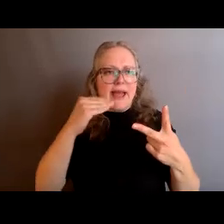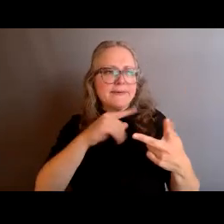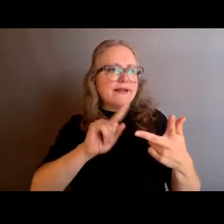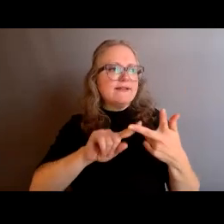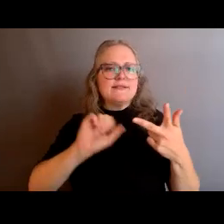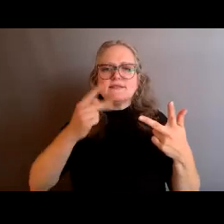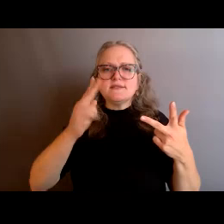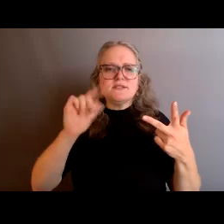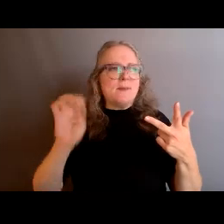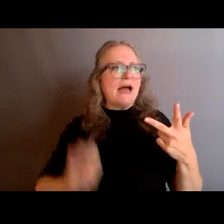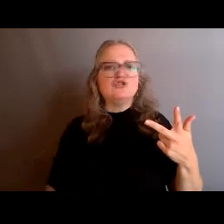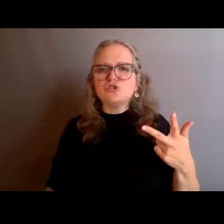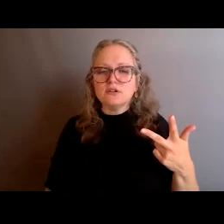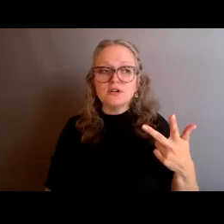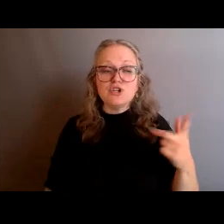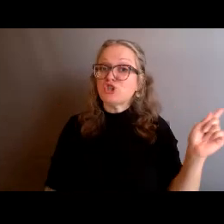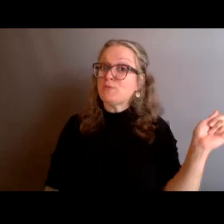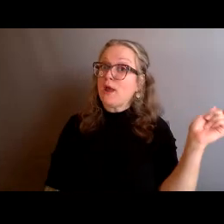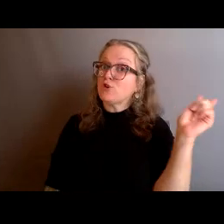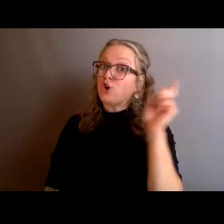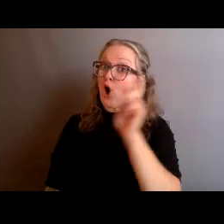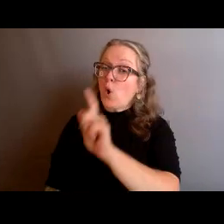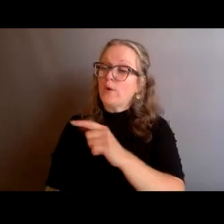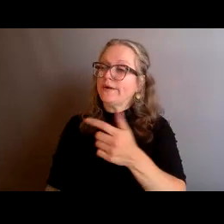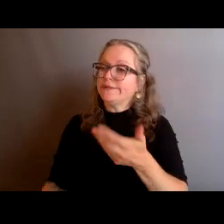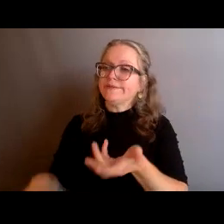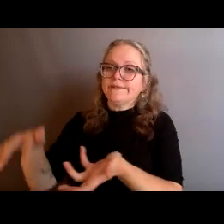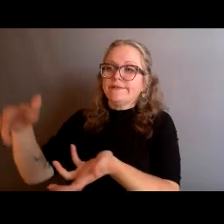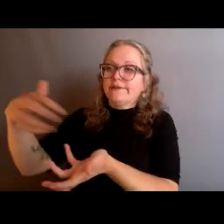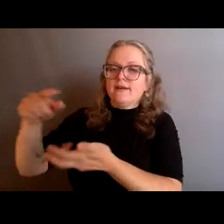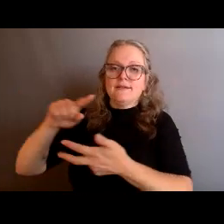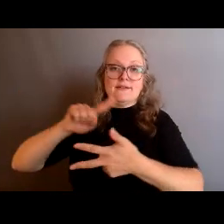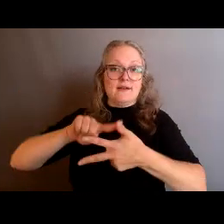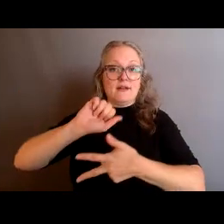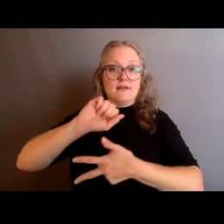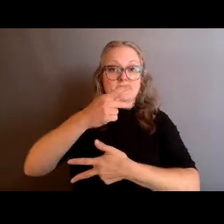She might go and get. The SPECULA or the sponge